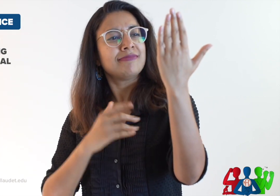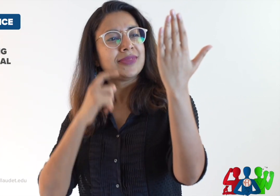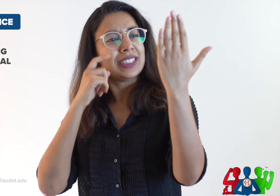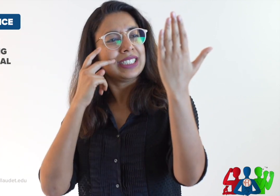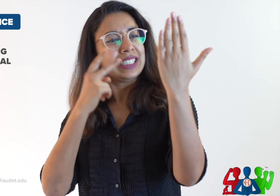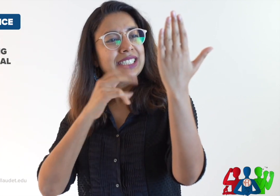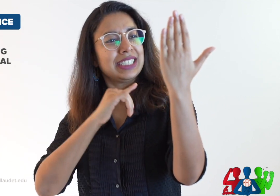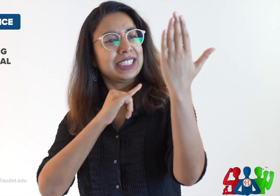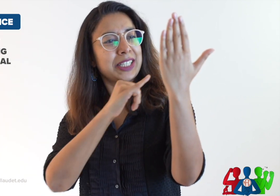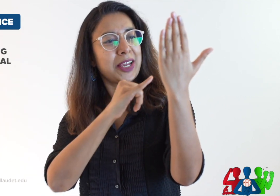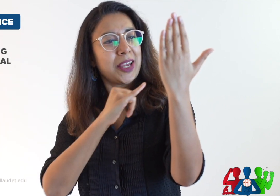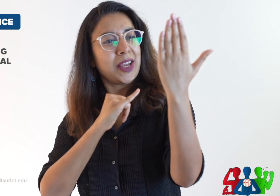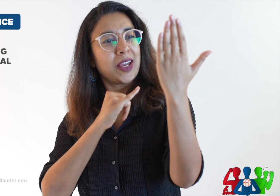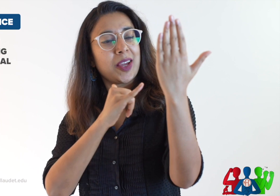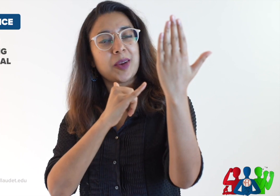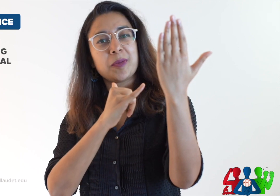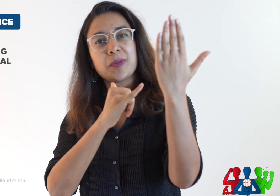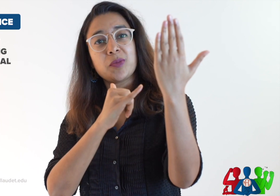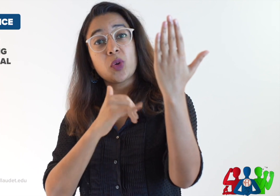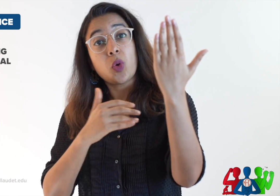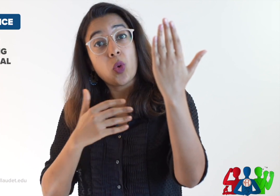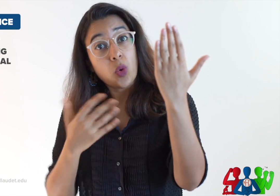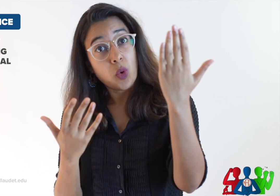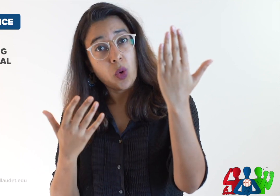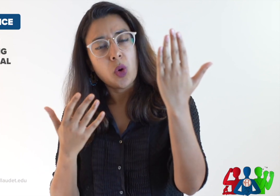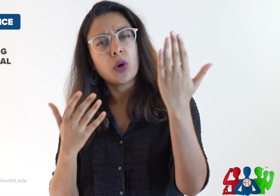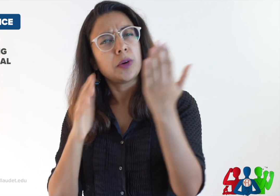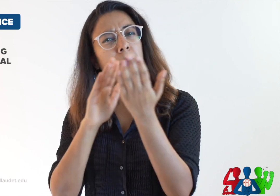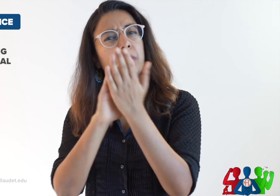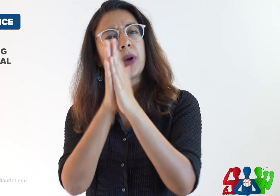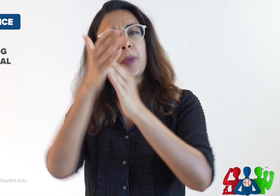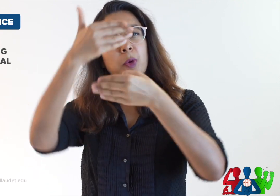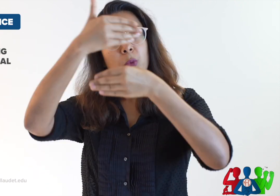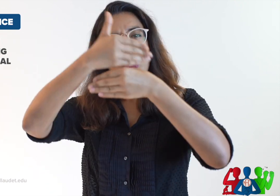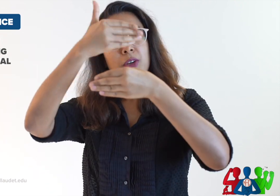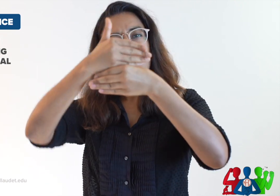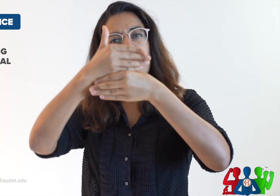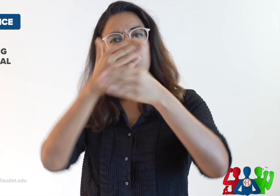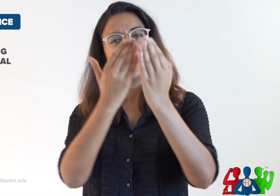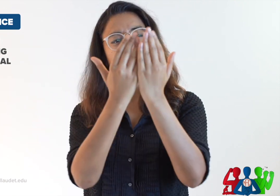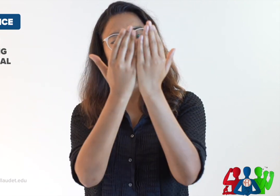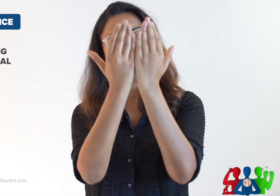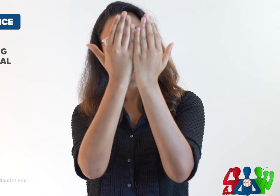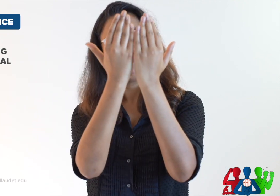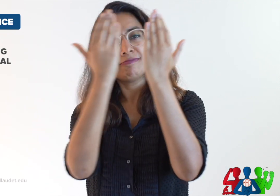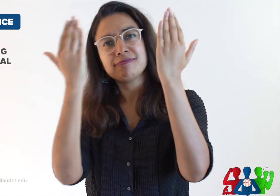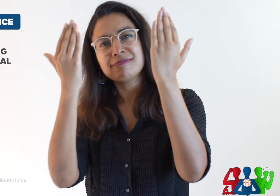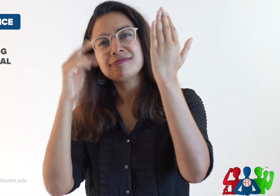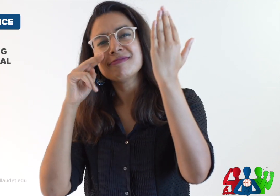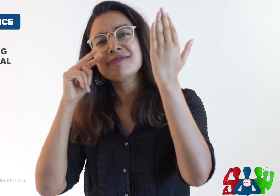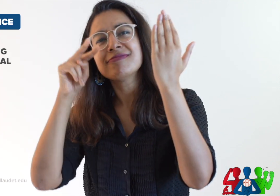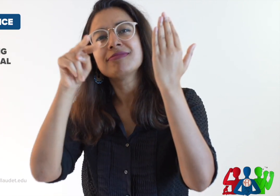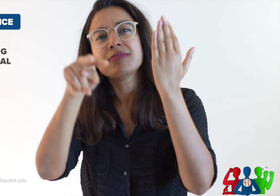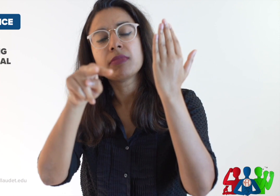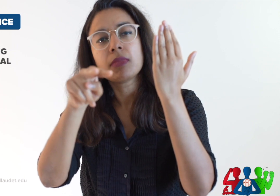What I mean by this is that students can either see themselves in a book using the mirror analogy